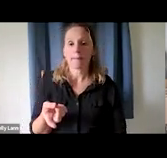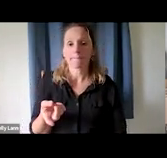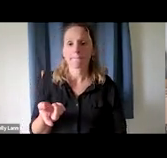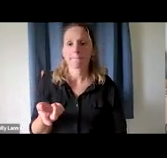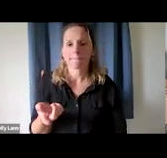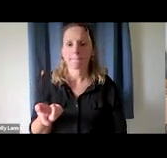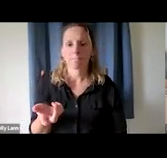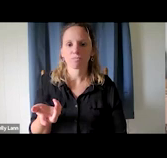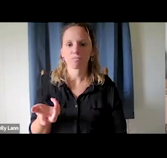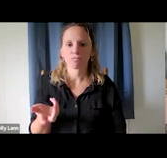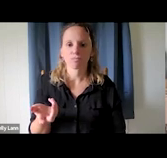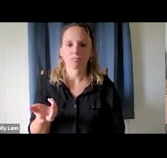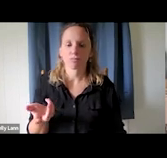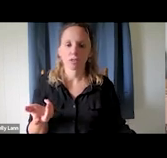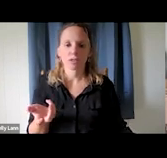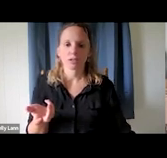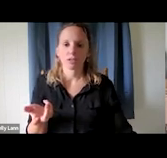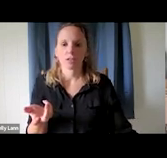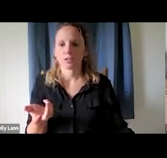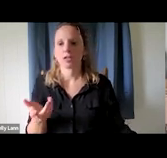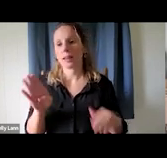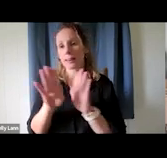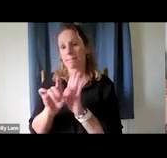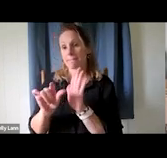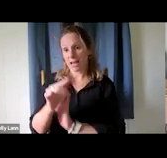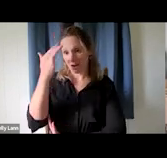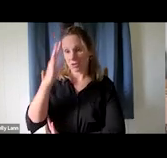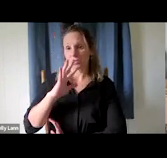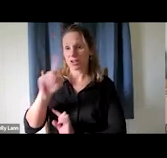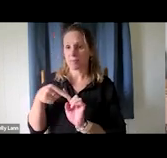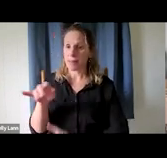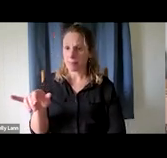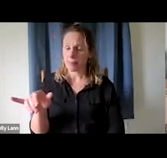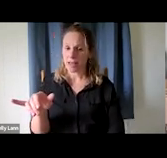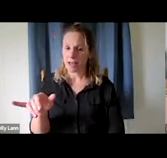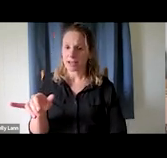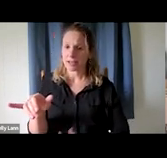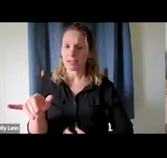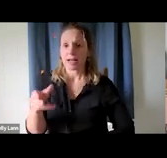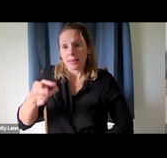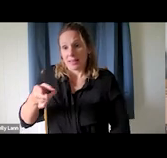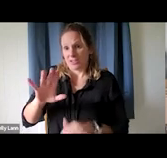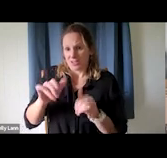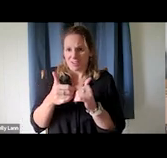She talked about going into the background of these and then the history of how it progressed